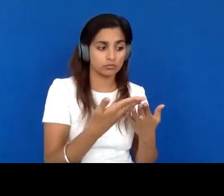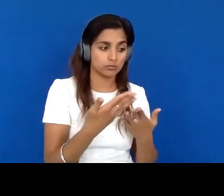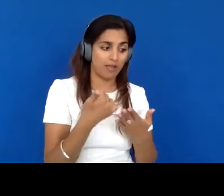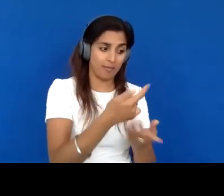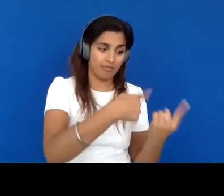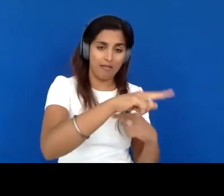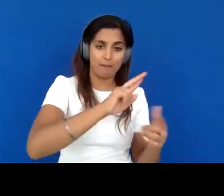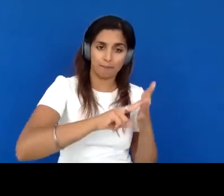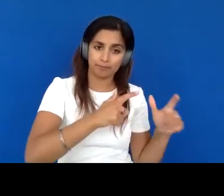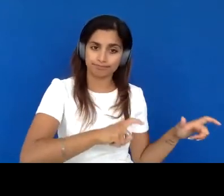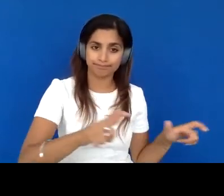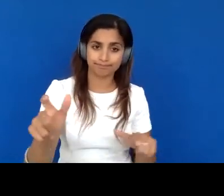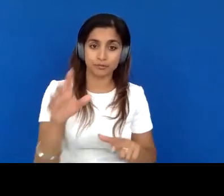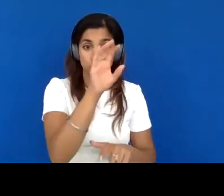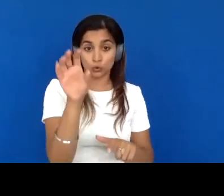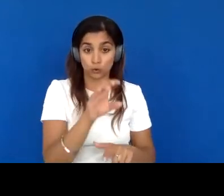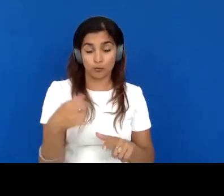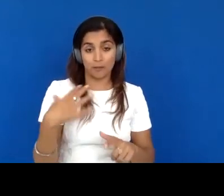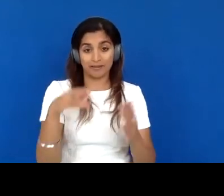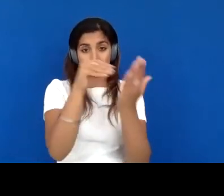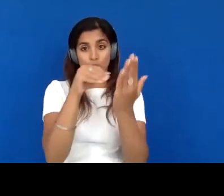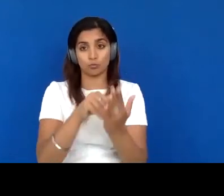in a zoom chair links to the pages for some Hafner clinic and the International